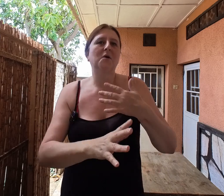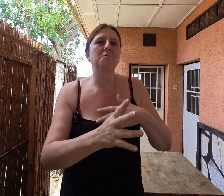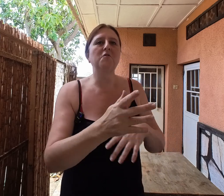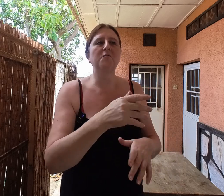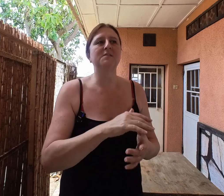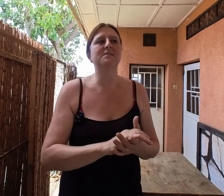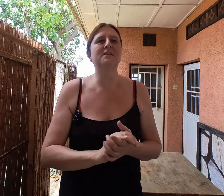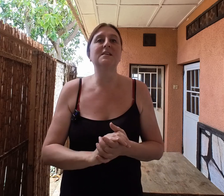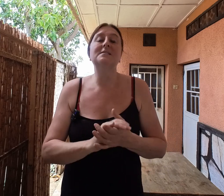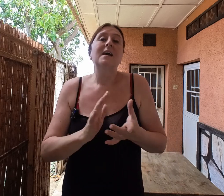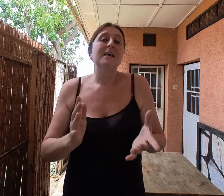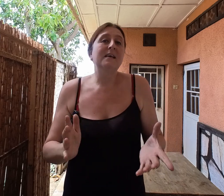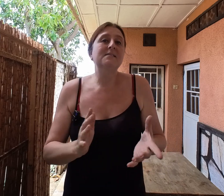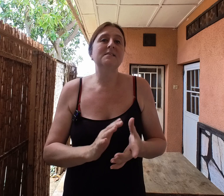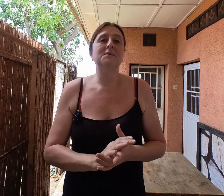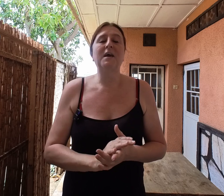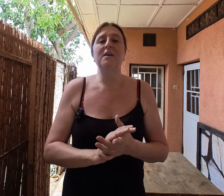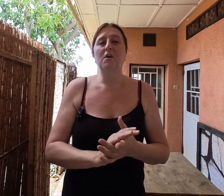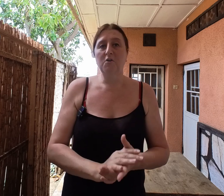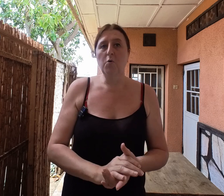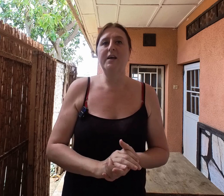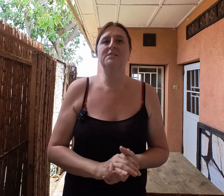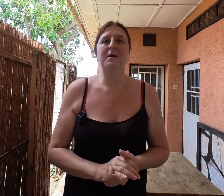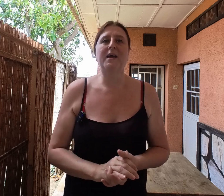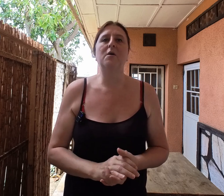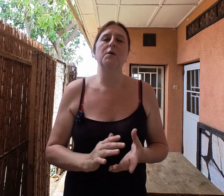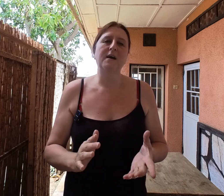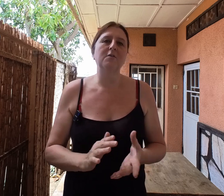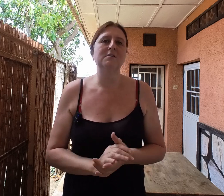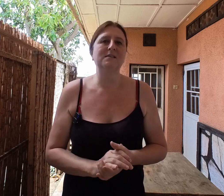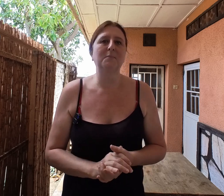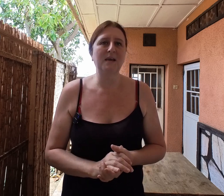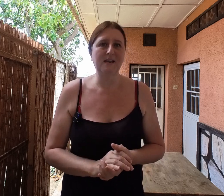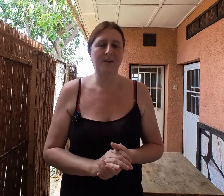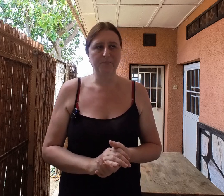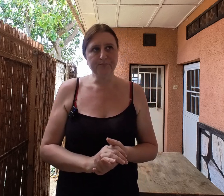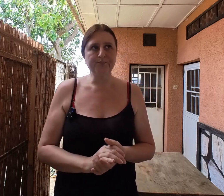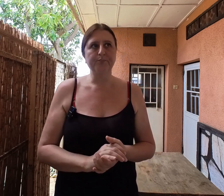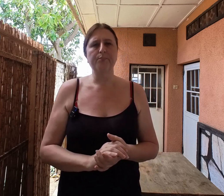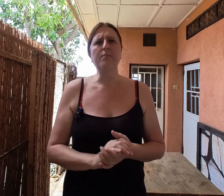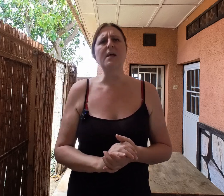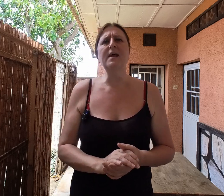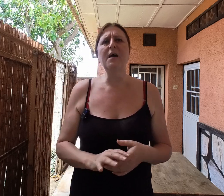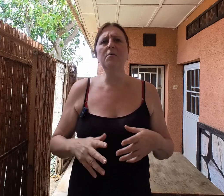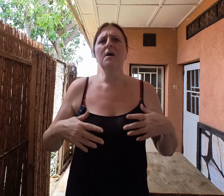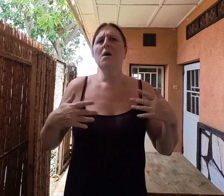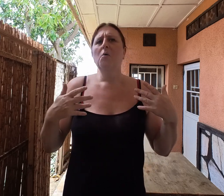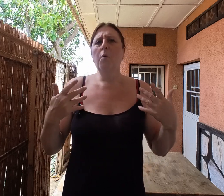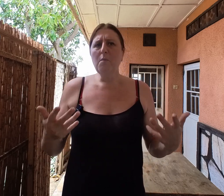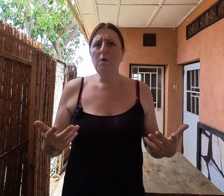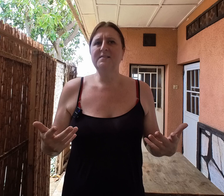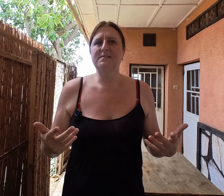to our movements that is easy to make, and quick to make, without losing meaning. Now, when we're